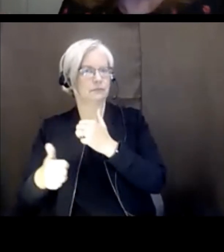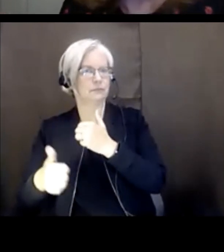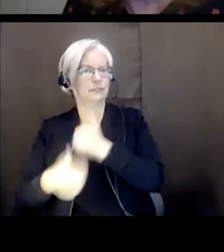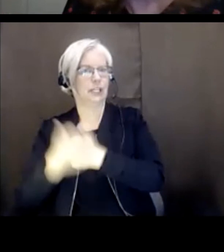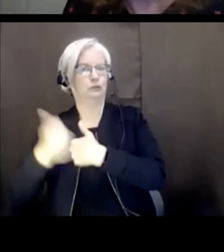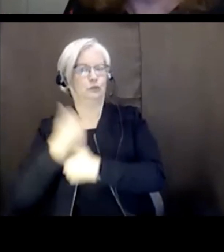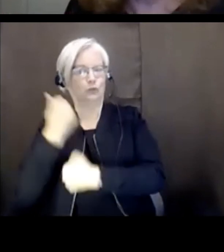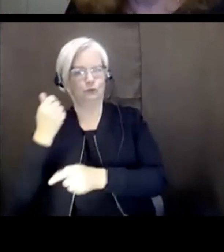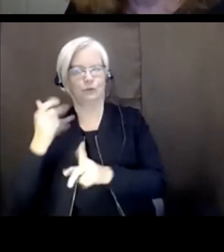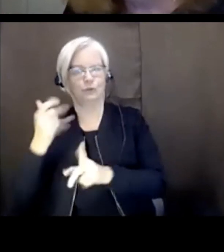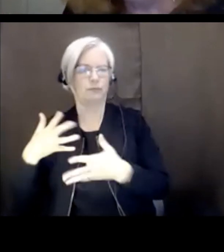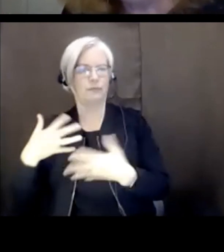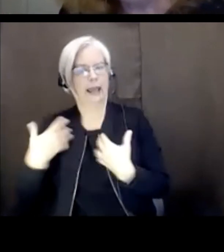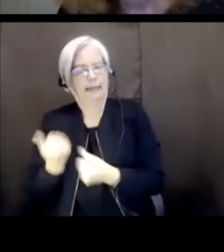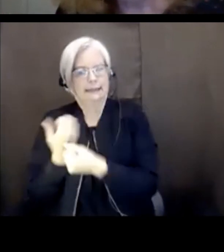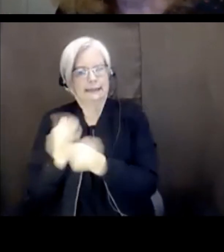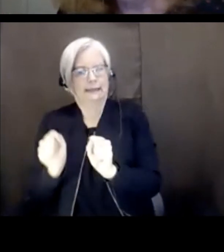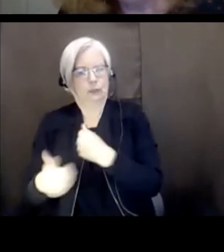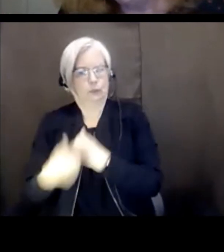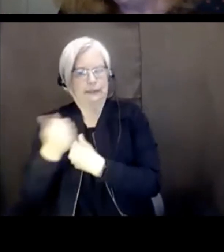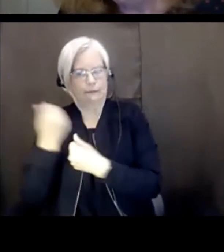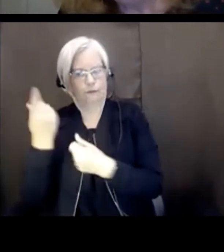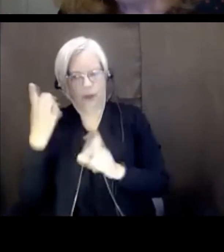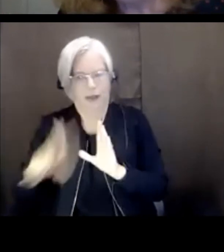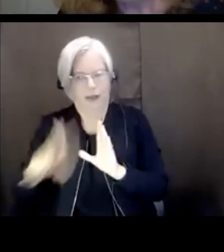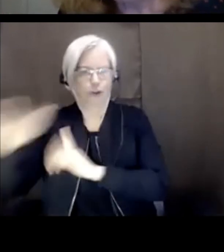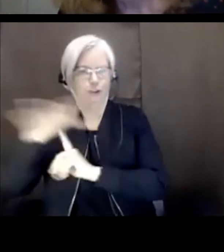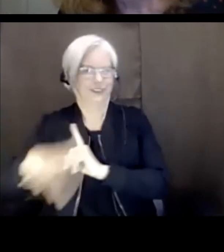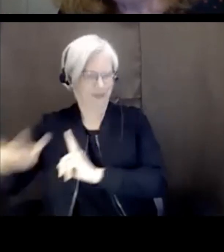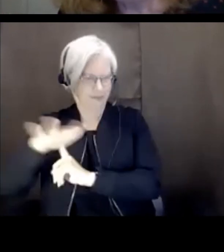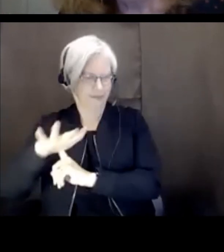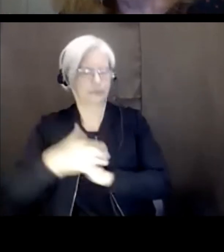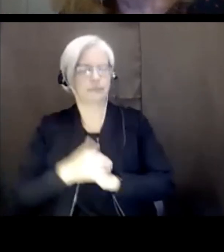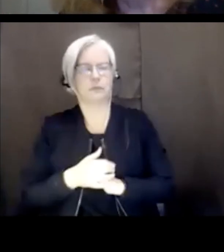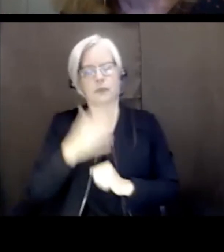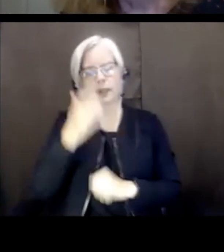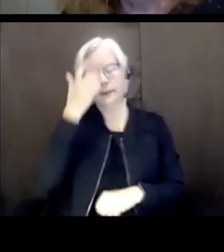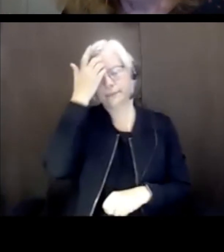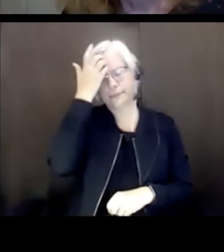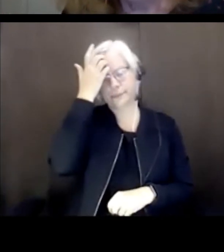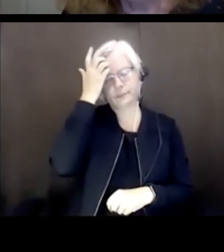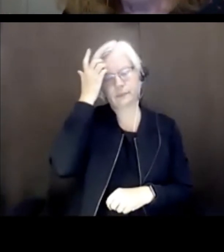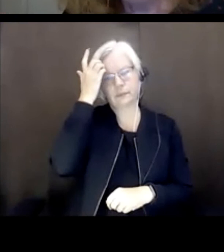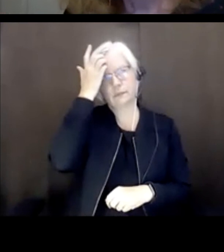THE HEALTH AND SAFETY ISSUE IS ONE THAT I HAVE BEEN THINKING ABOUT RECENTLY